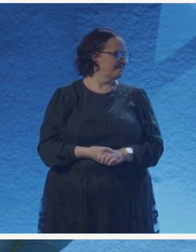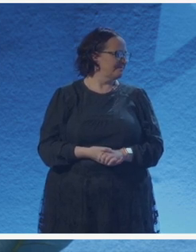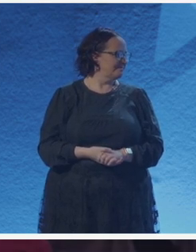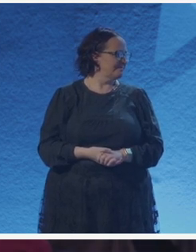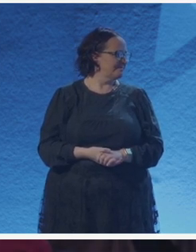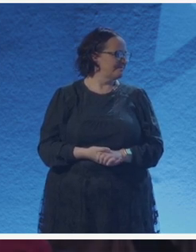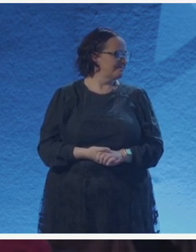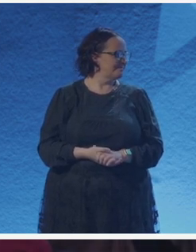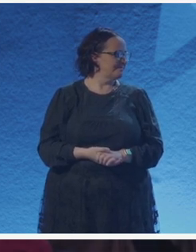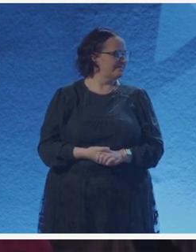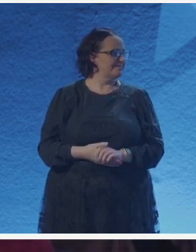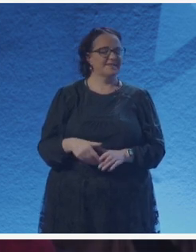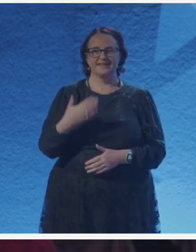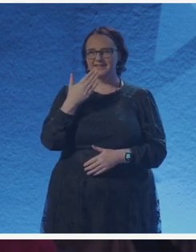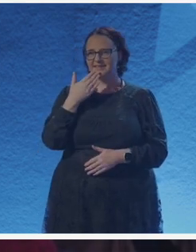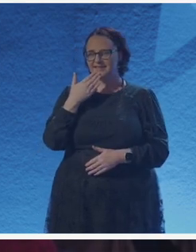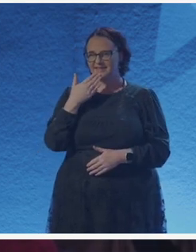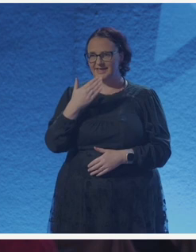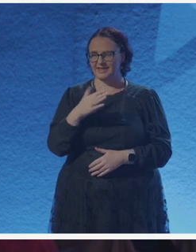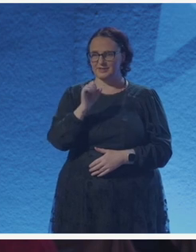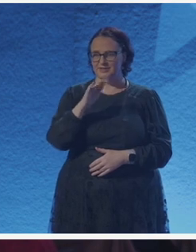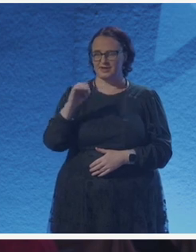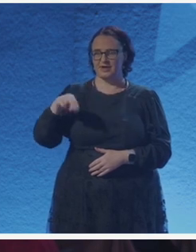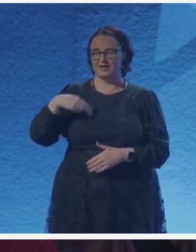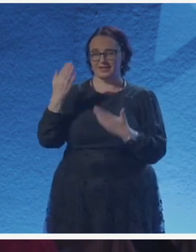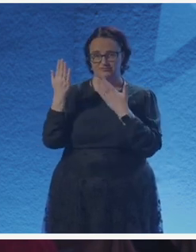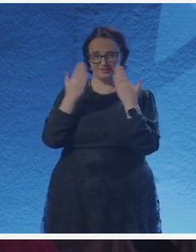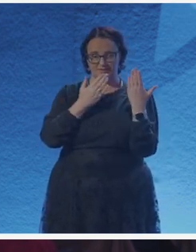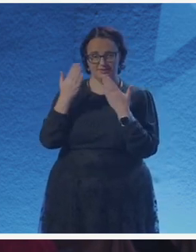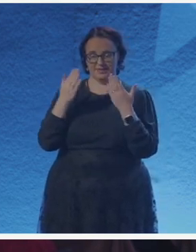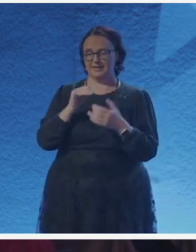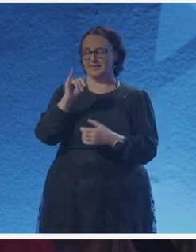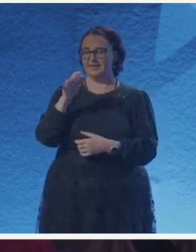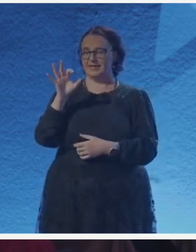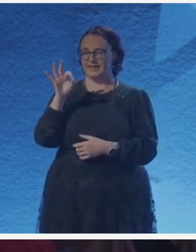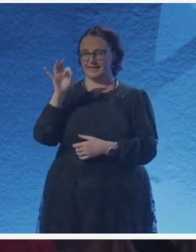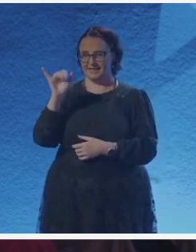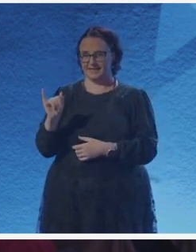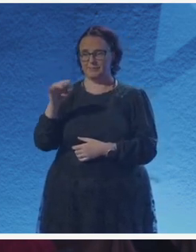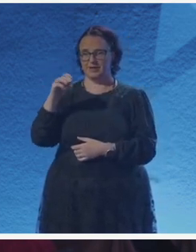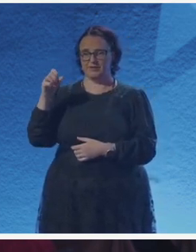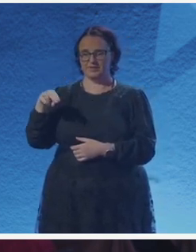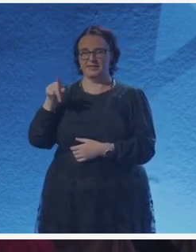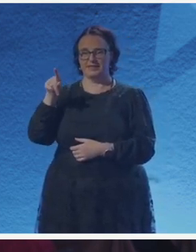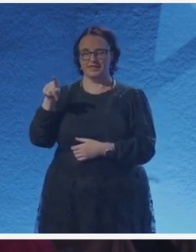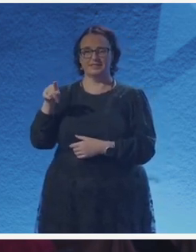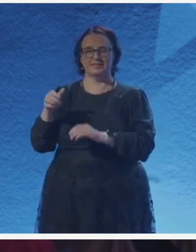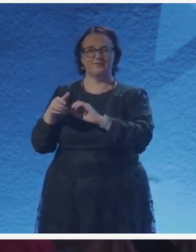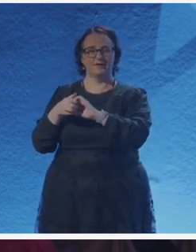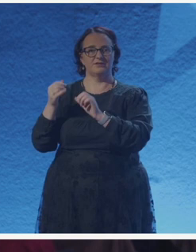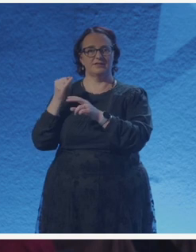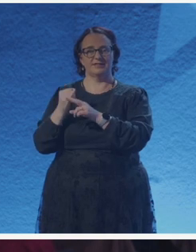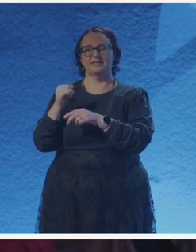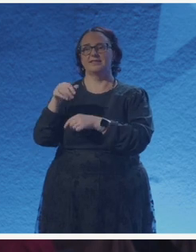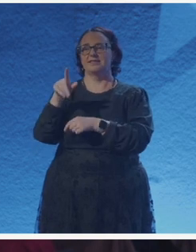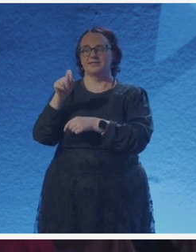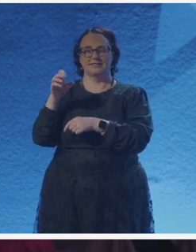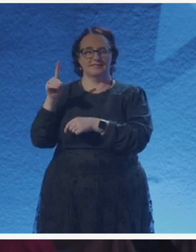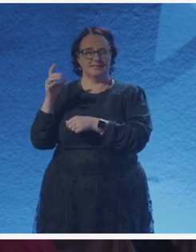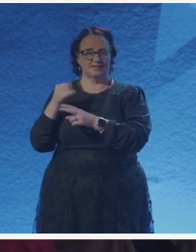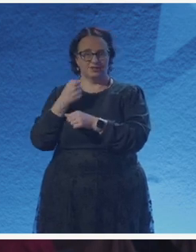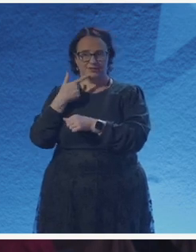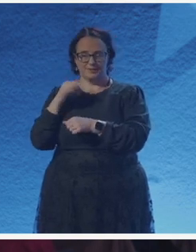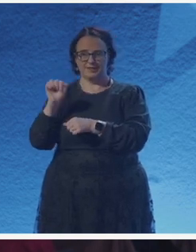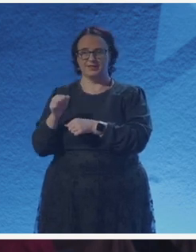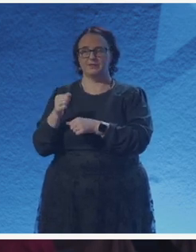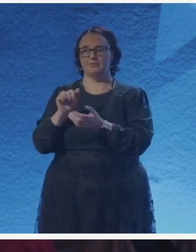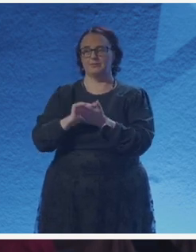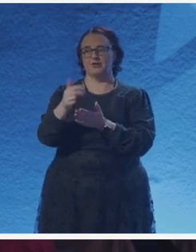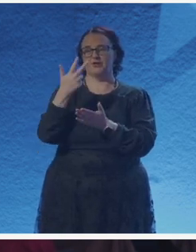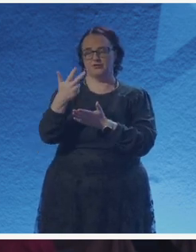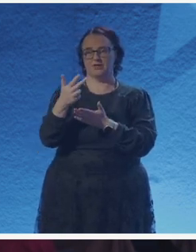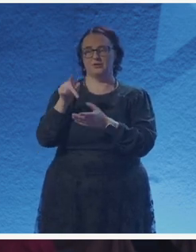Thank you very much.